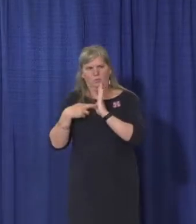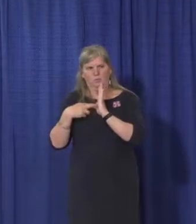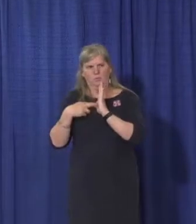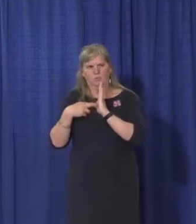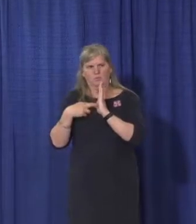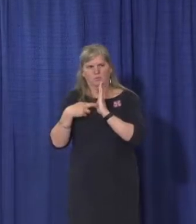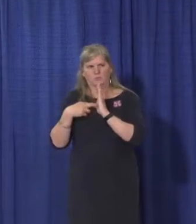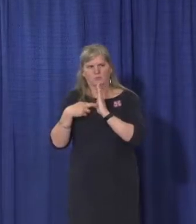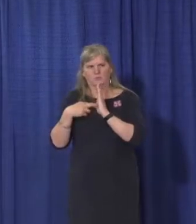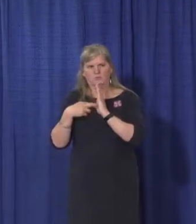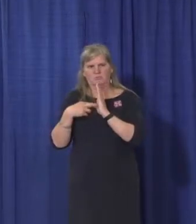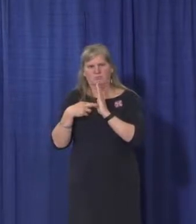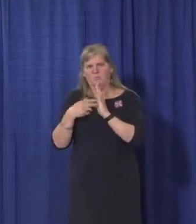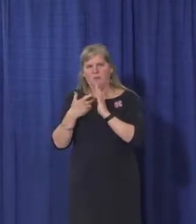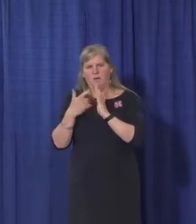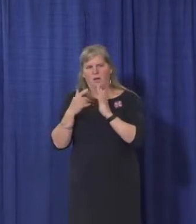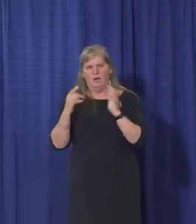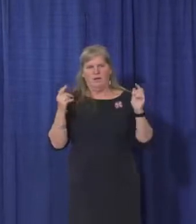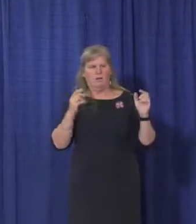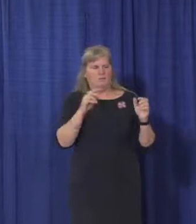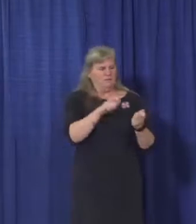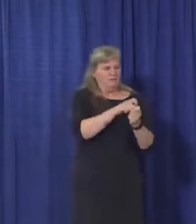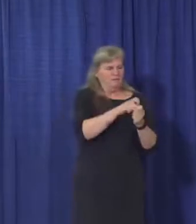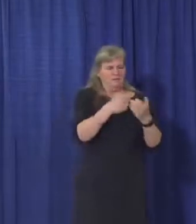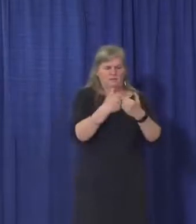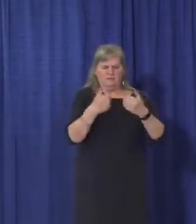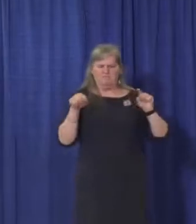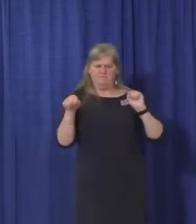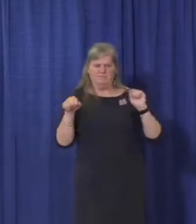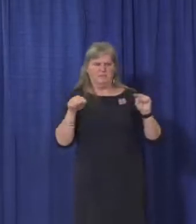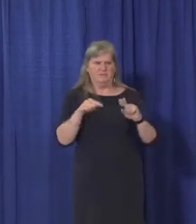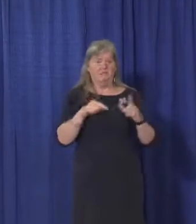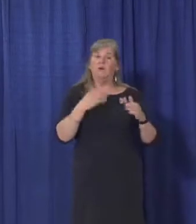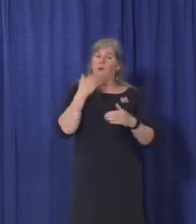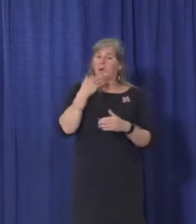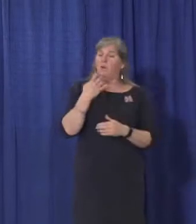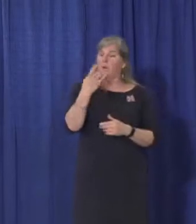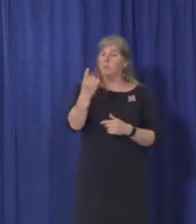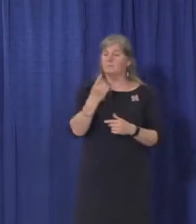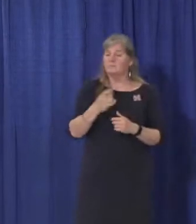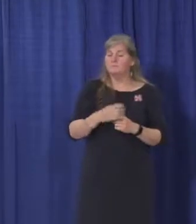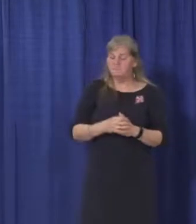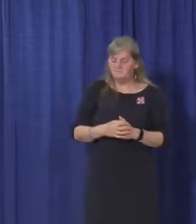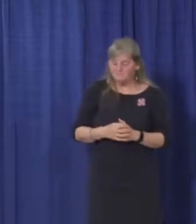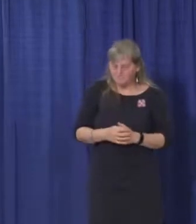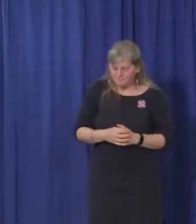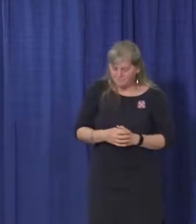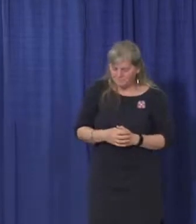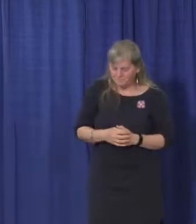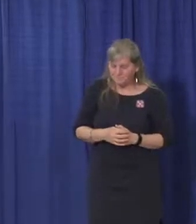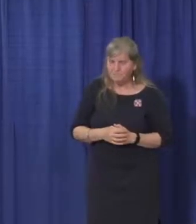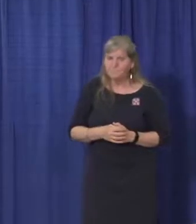is the approach? Thank you and that's a